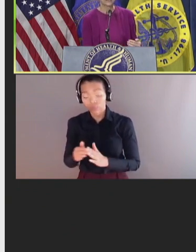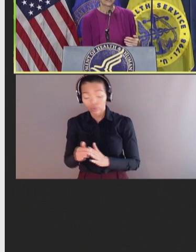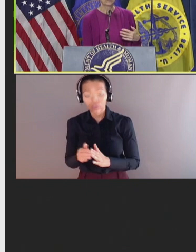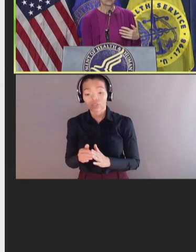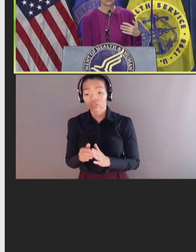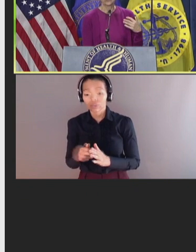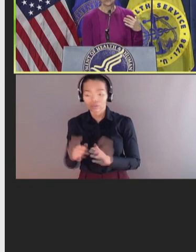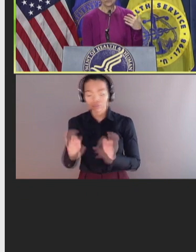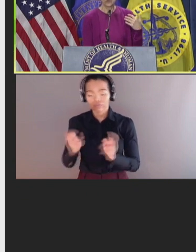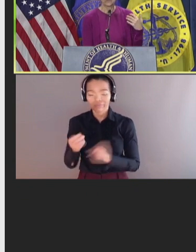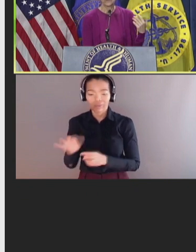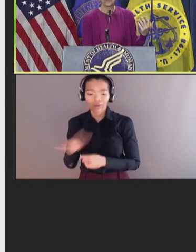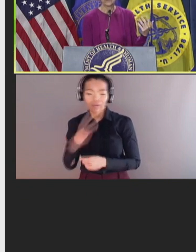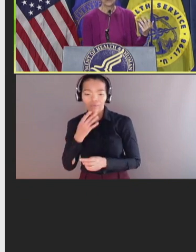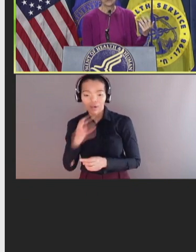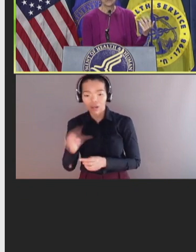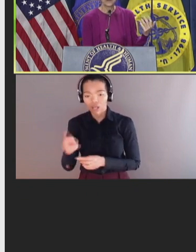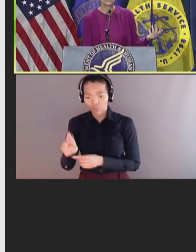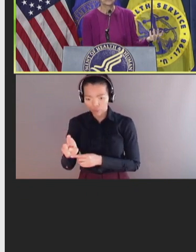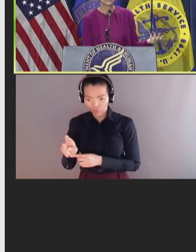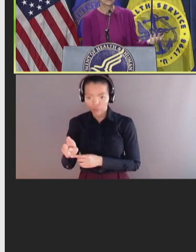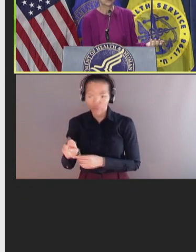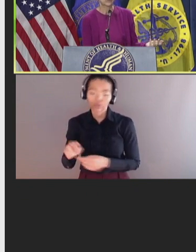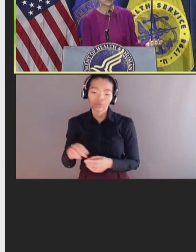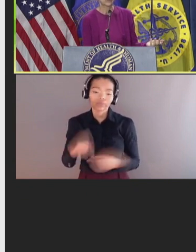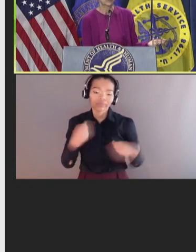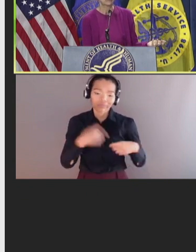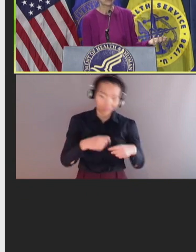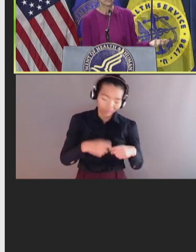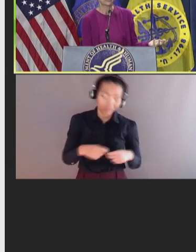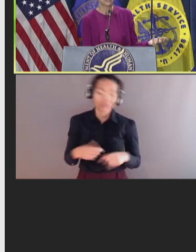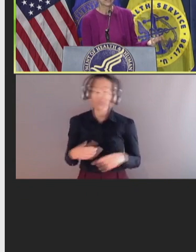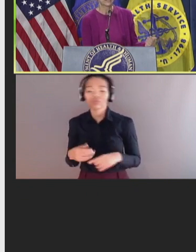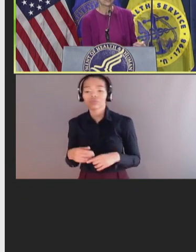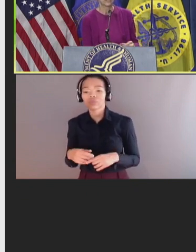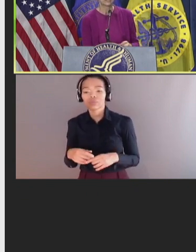how, often, members of those communities don't even reach that age. And due to